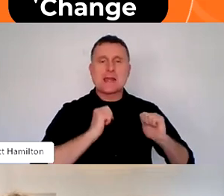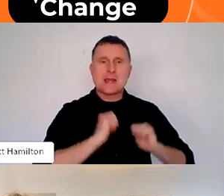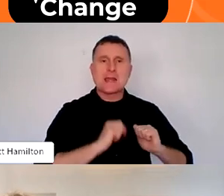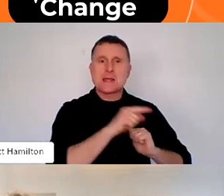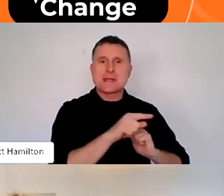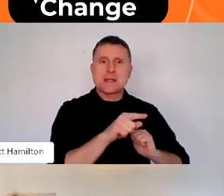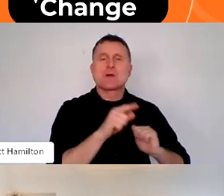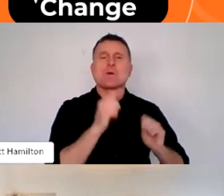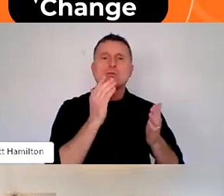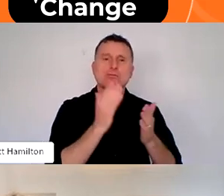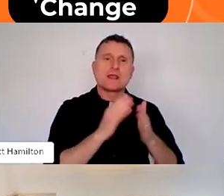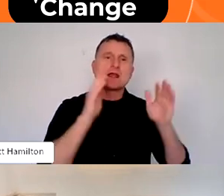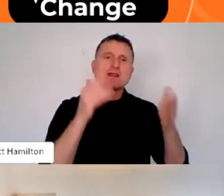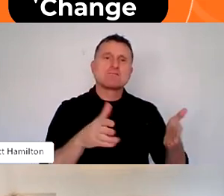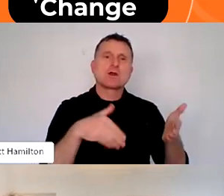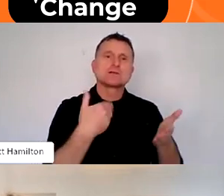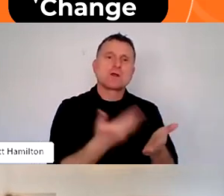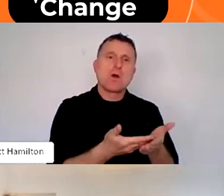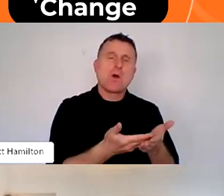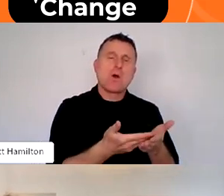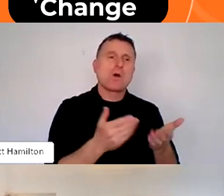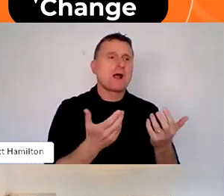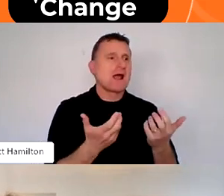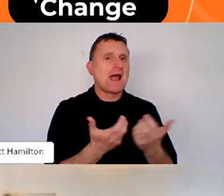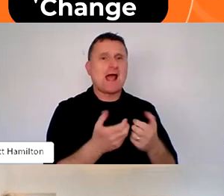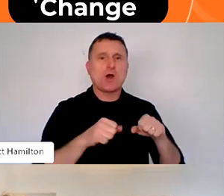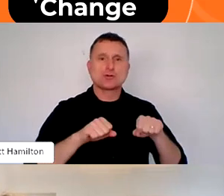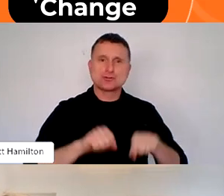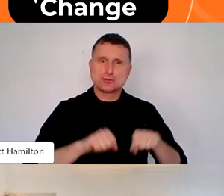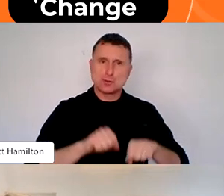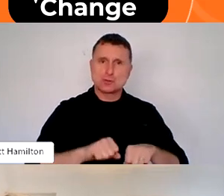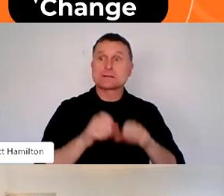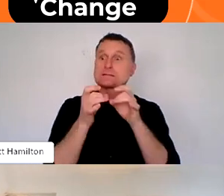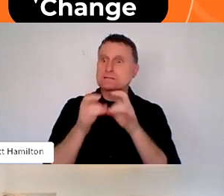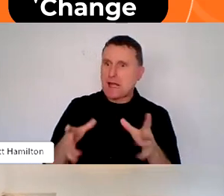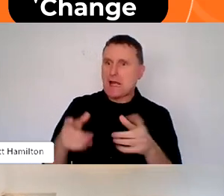focus on getting our students to be critical thinkers. And particularly